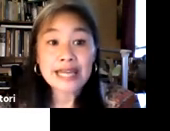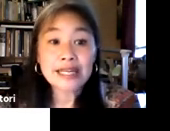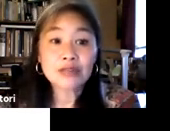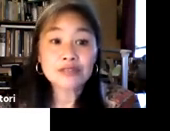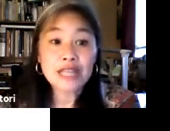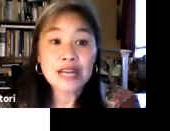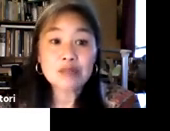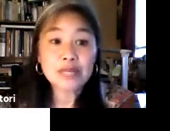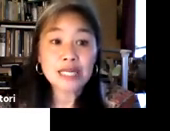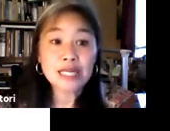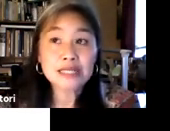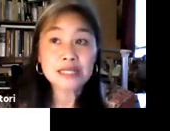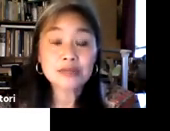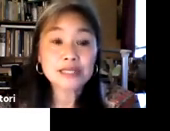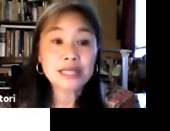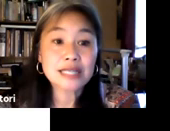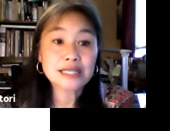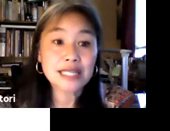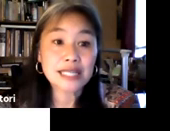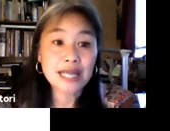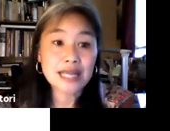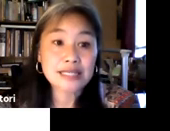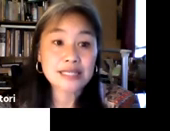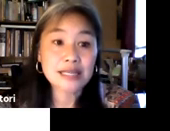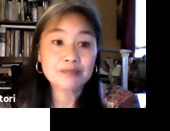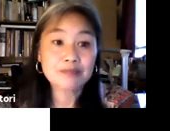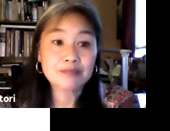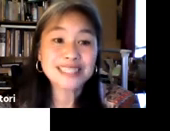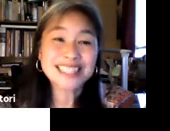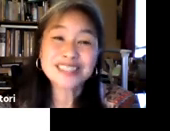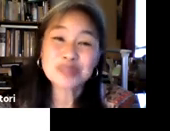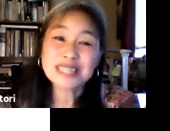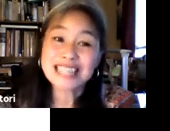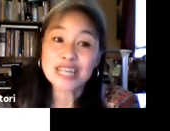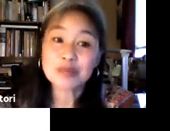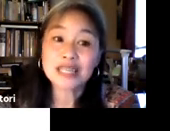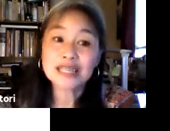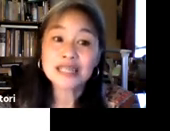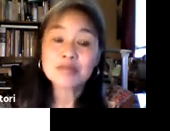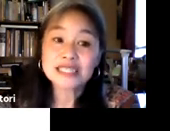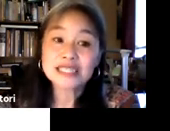were allowed to drink from the water fountain or not. So it's an interesting thing to think about as we think about